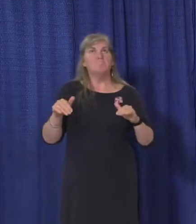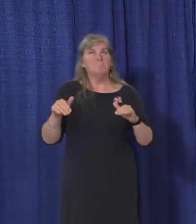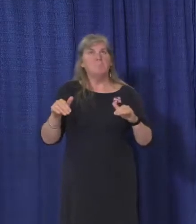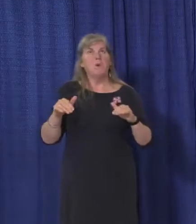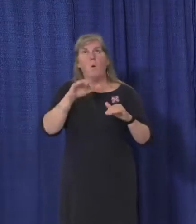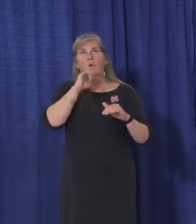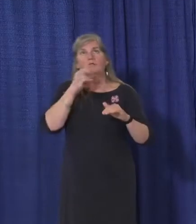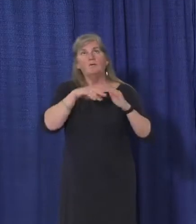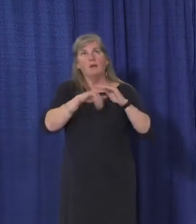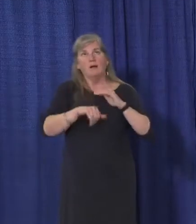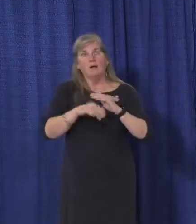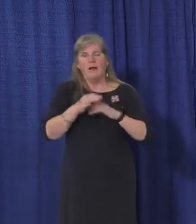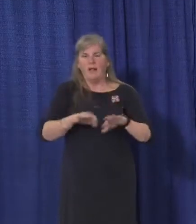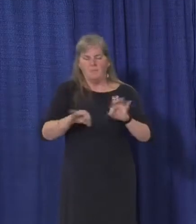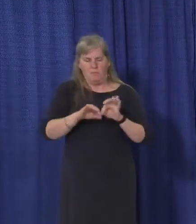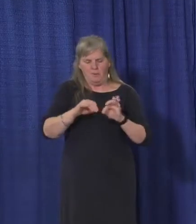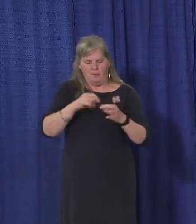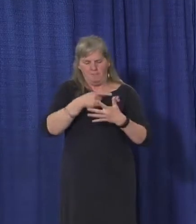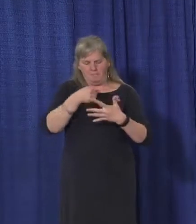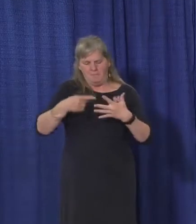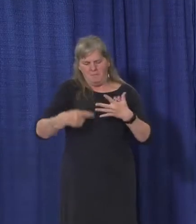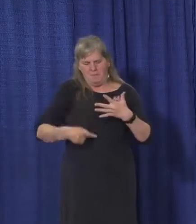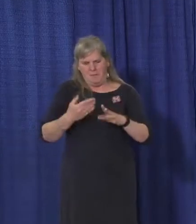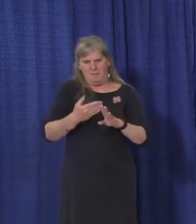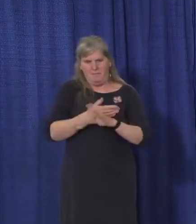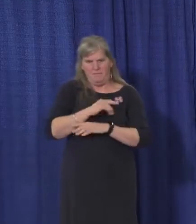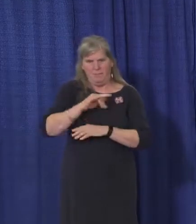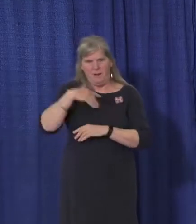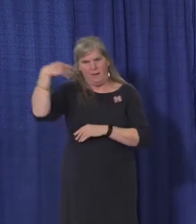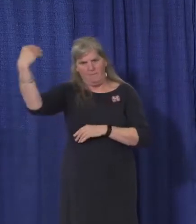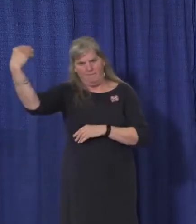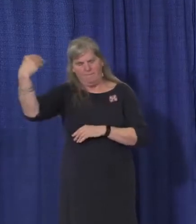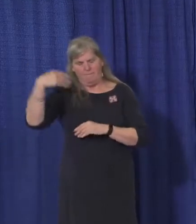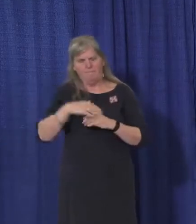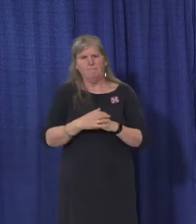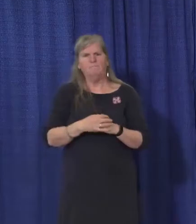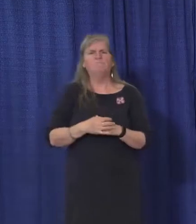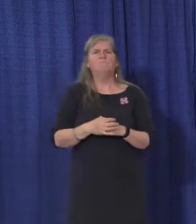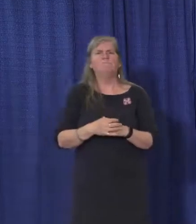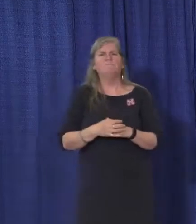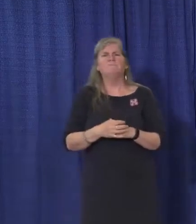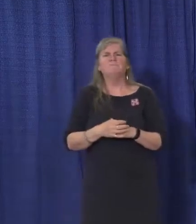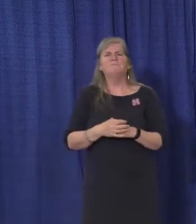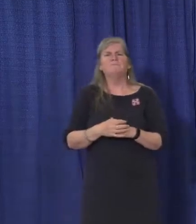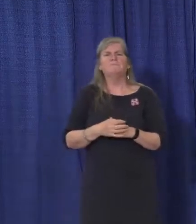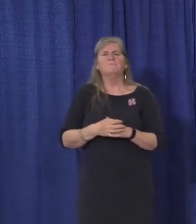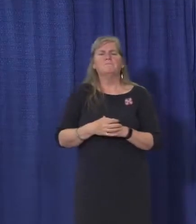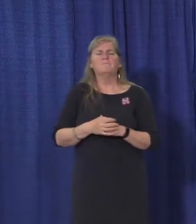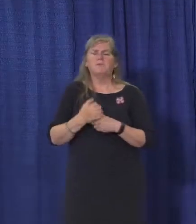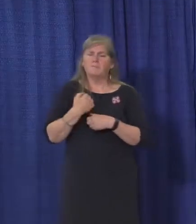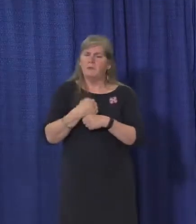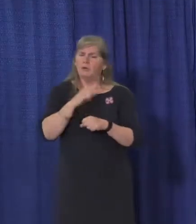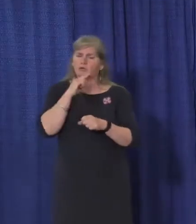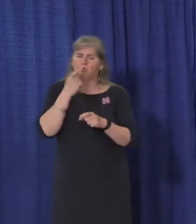consider a few variables. While you were travelling ensure